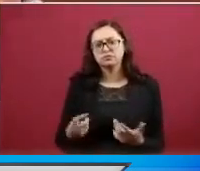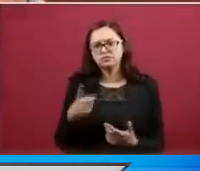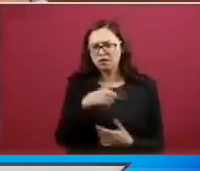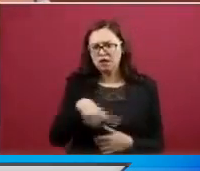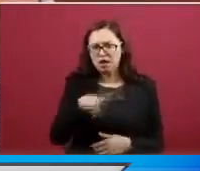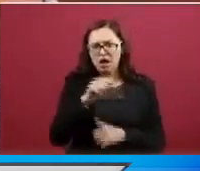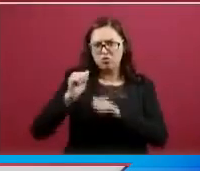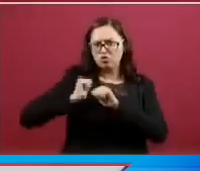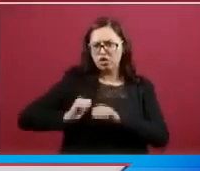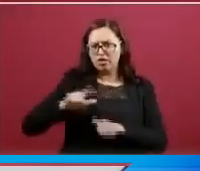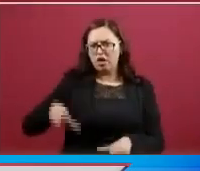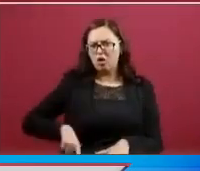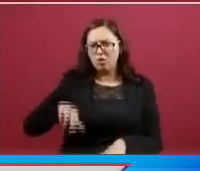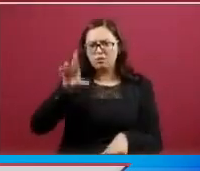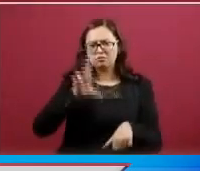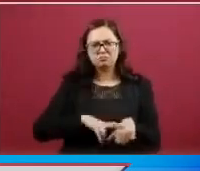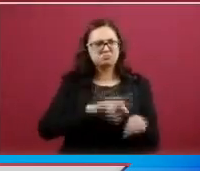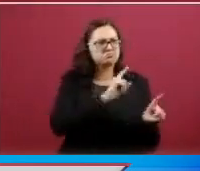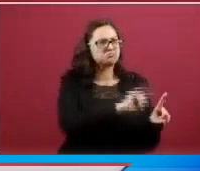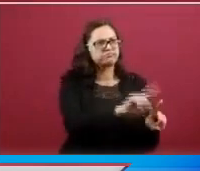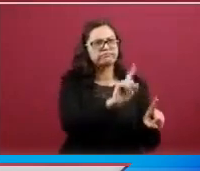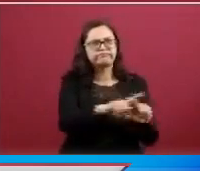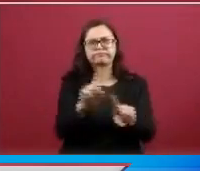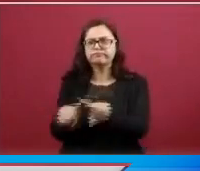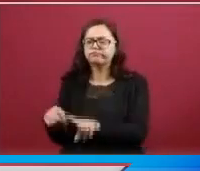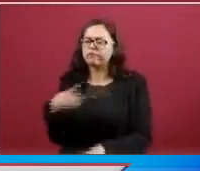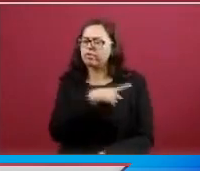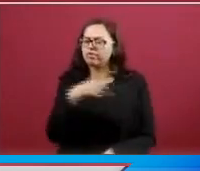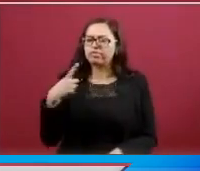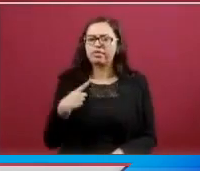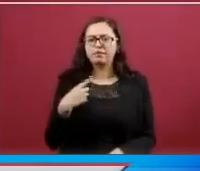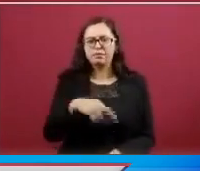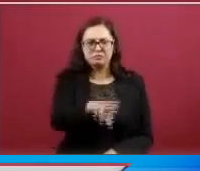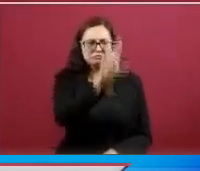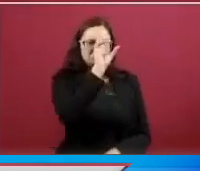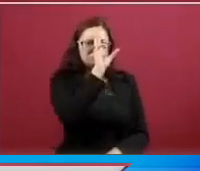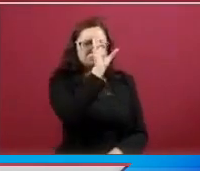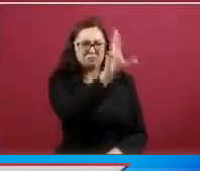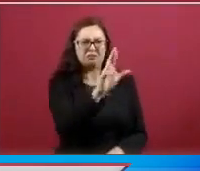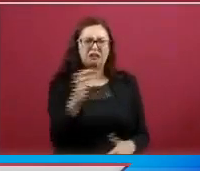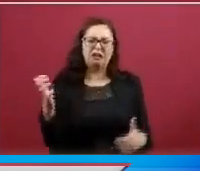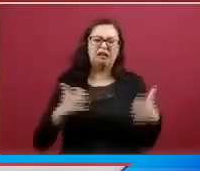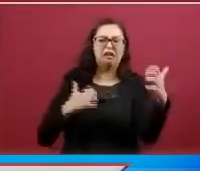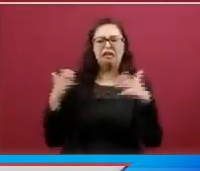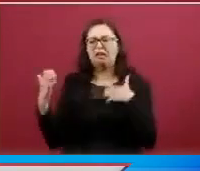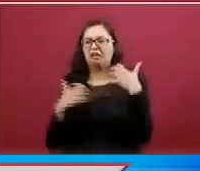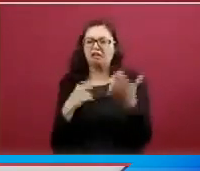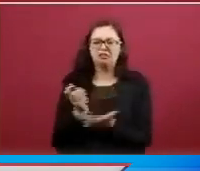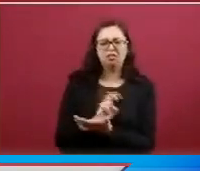It is not possible to stop the communication of the President with the people direct communication with the people is necessary